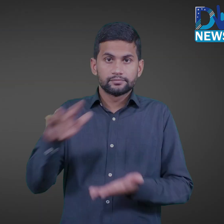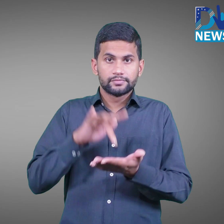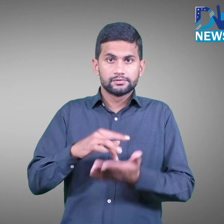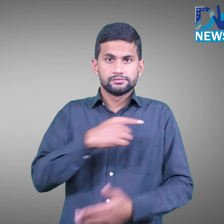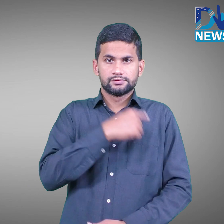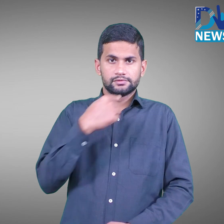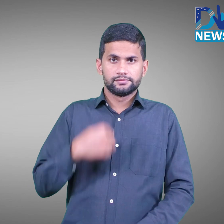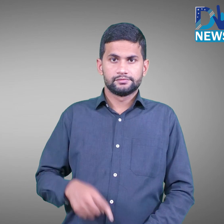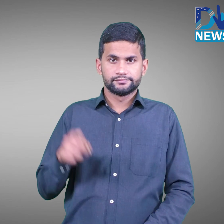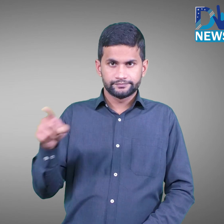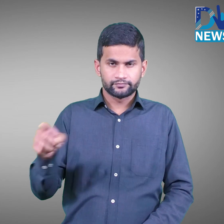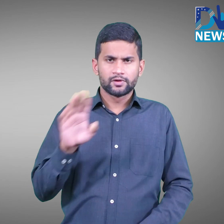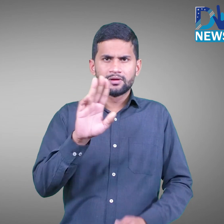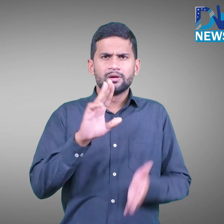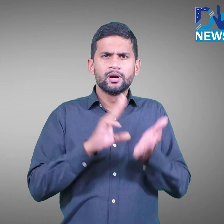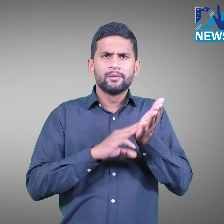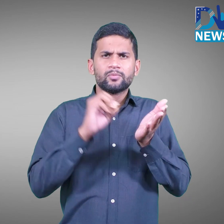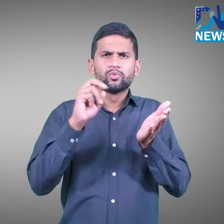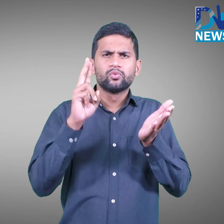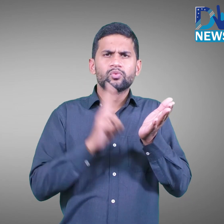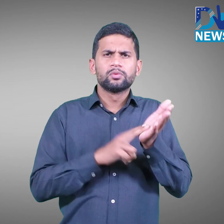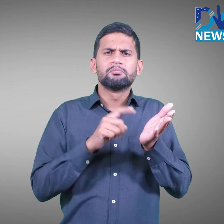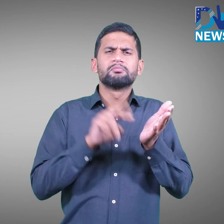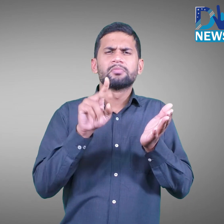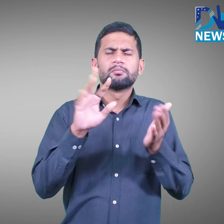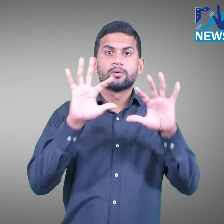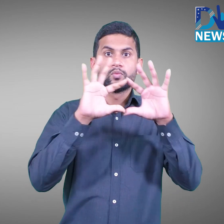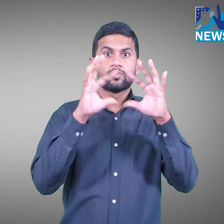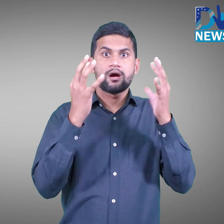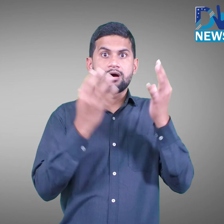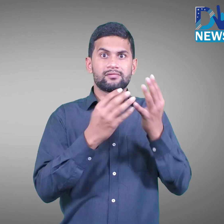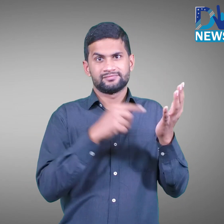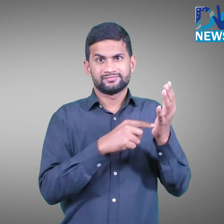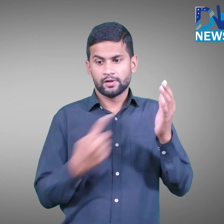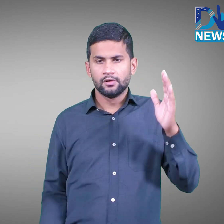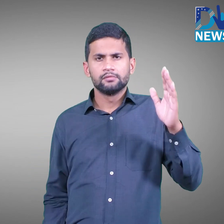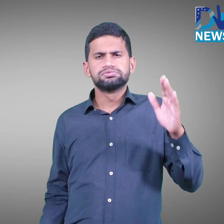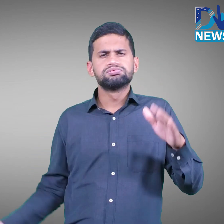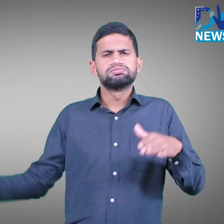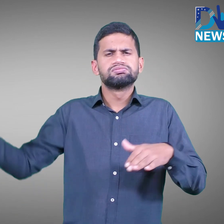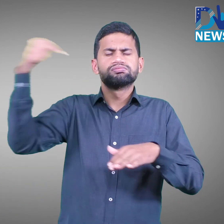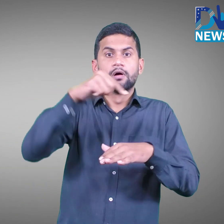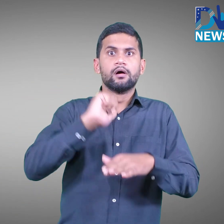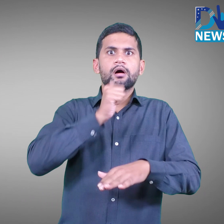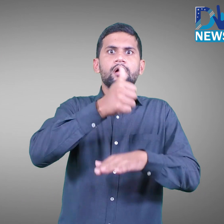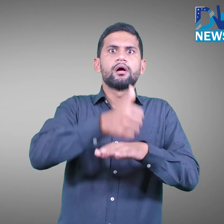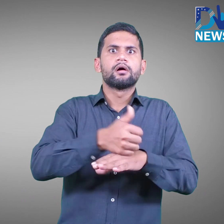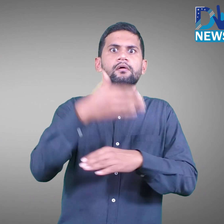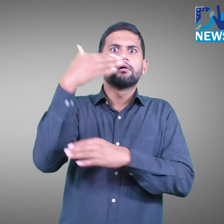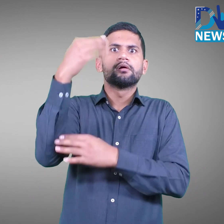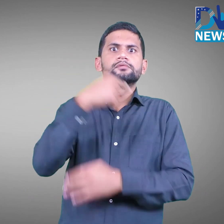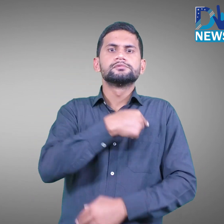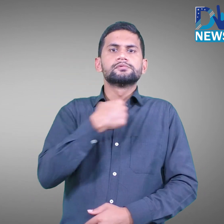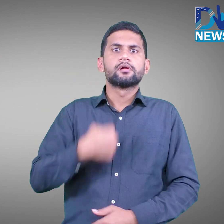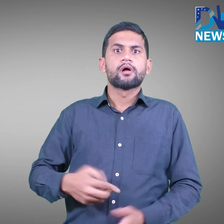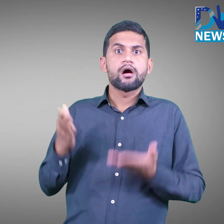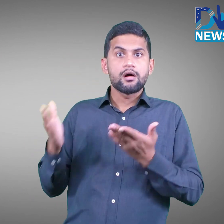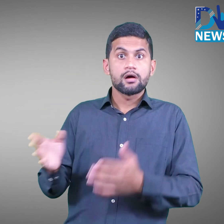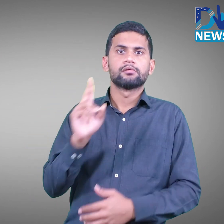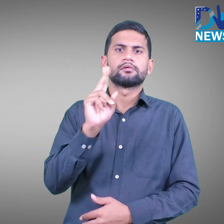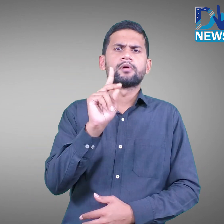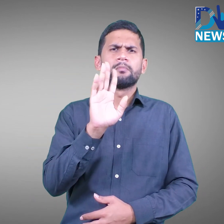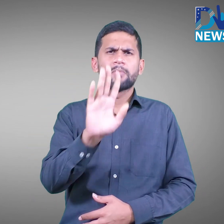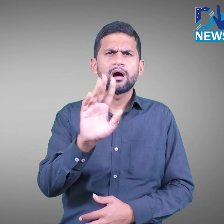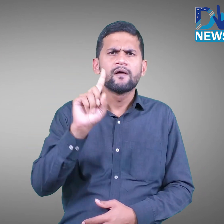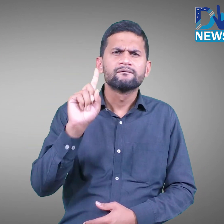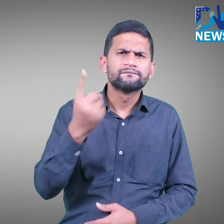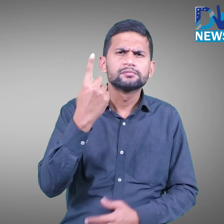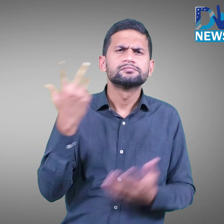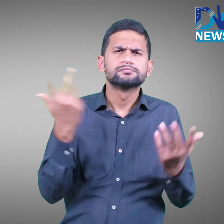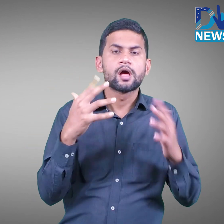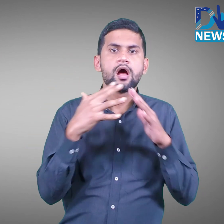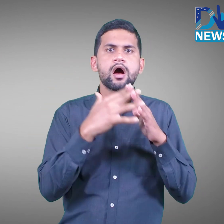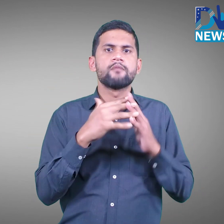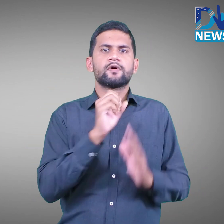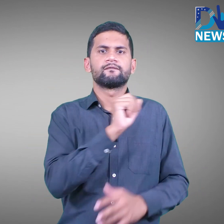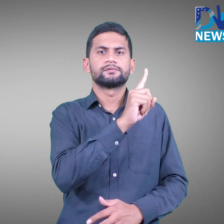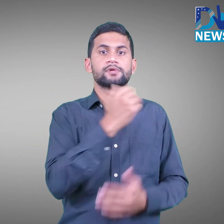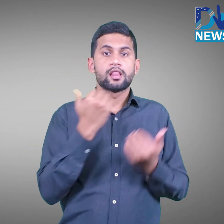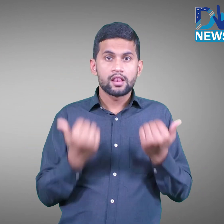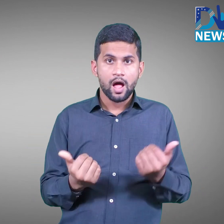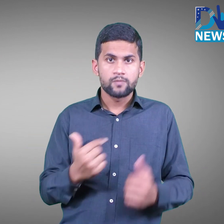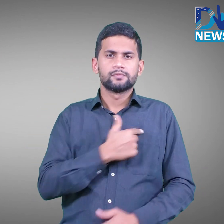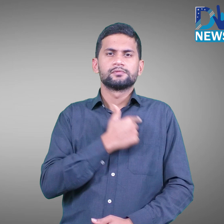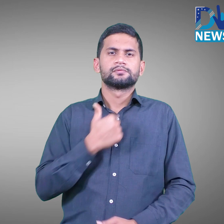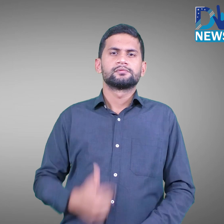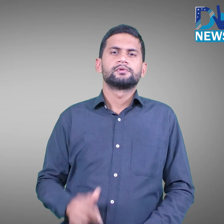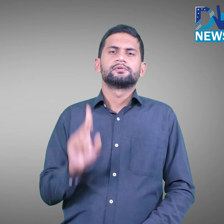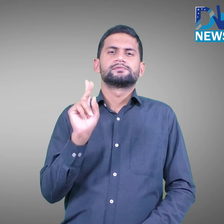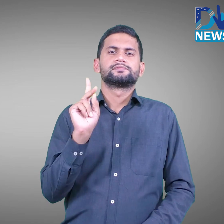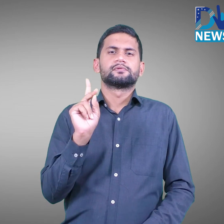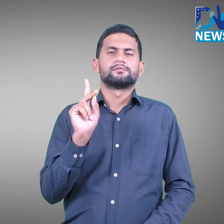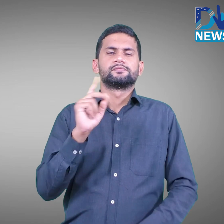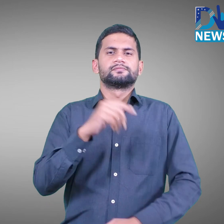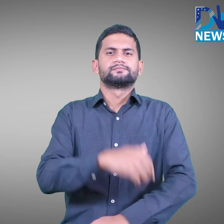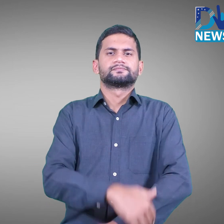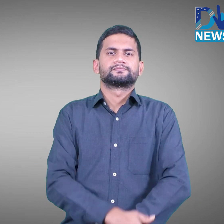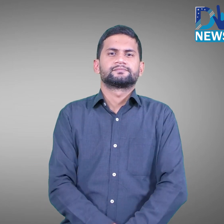China becomes second nation to plant flag on the Moon, releases picture